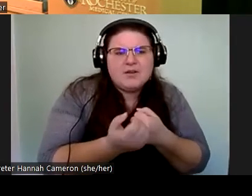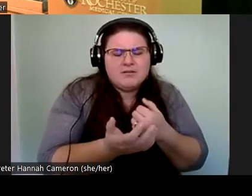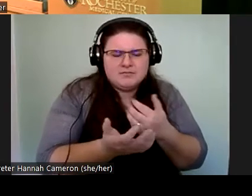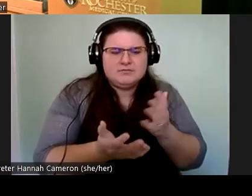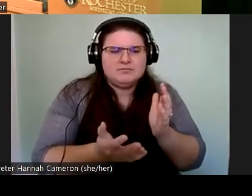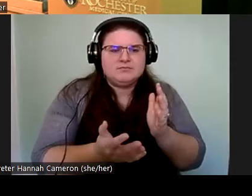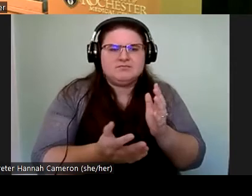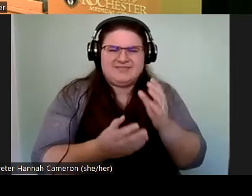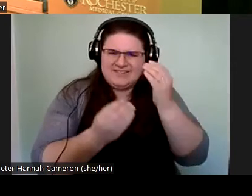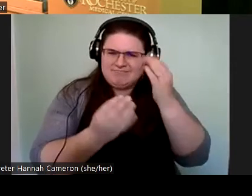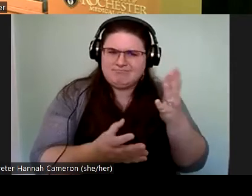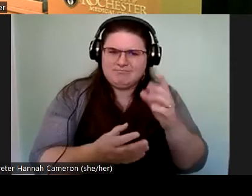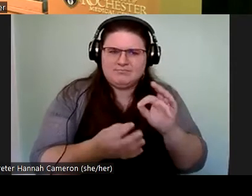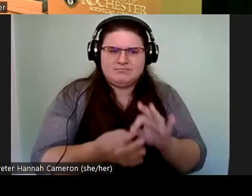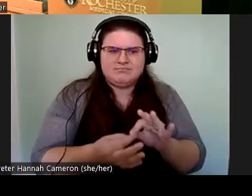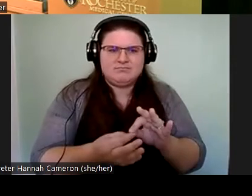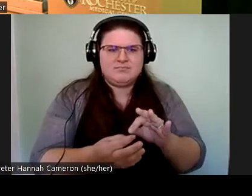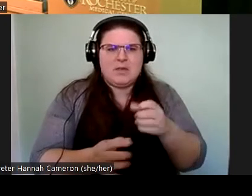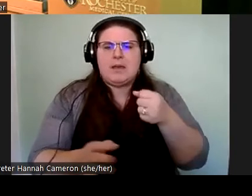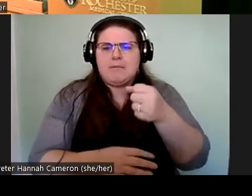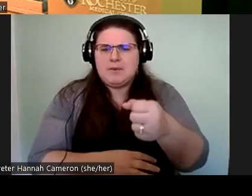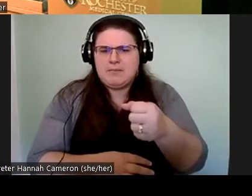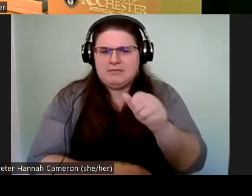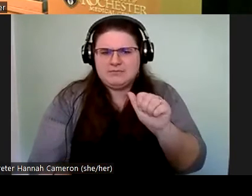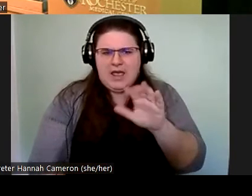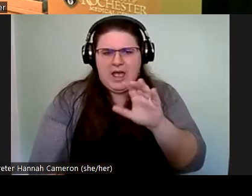act and how it works I know in Most states it's a very frustrating act because you have to wait